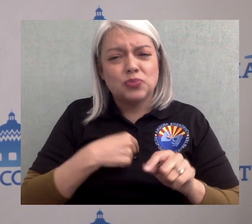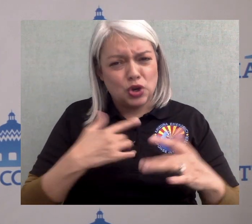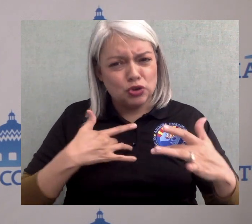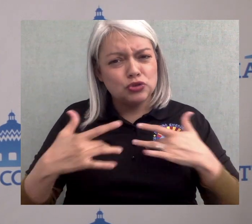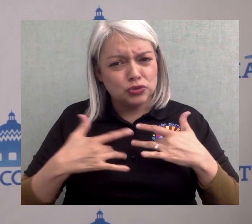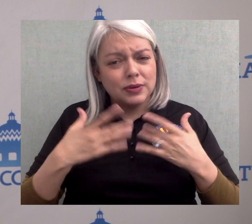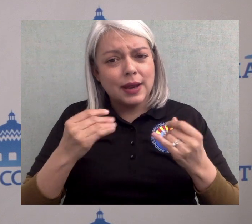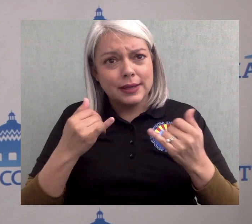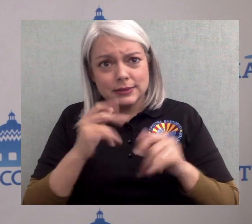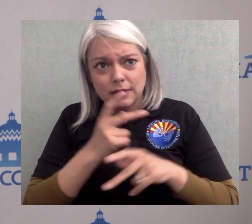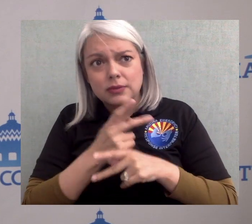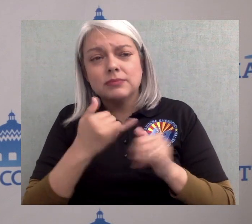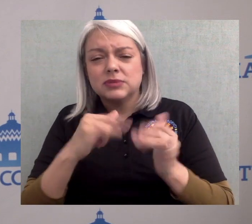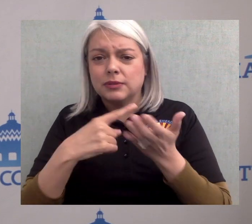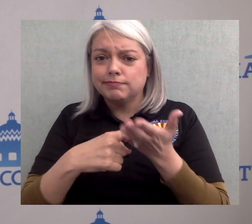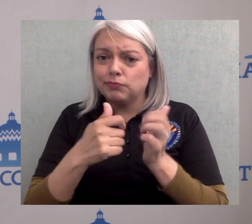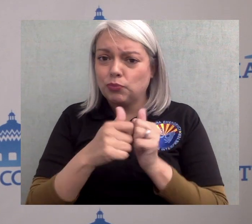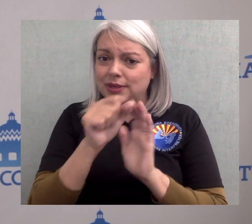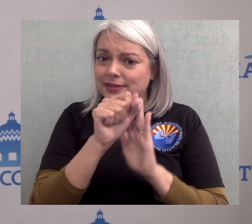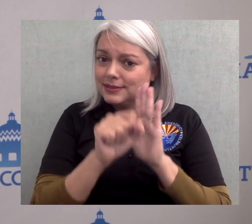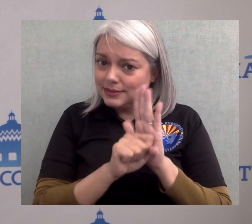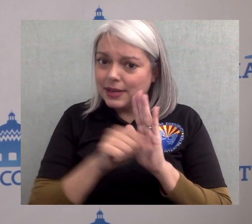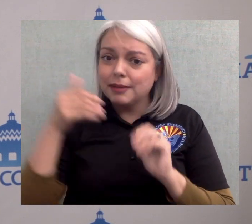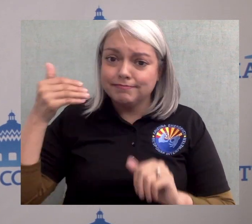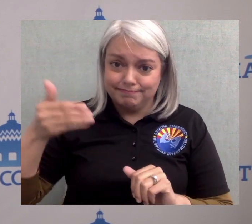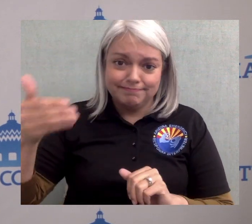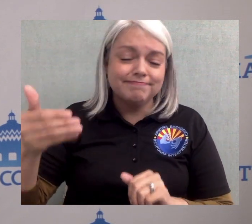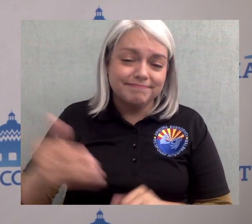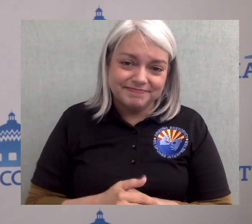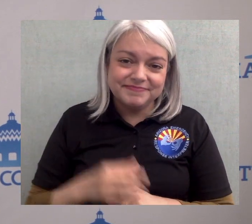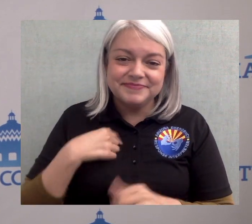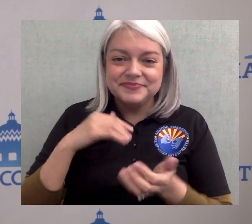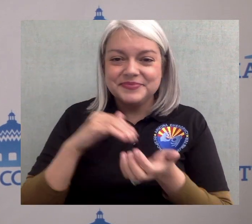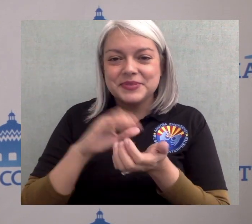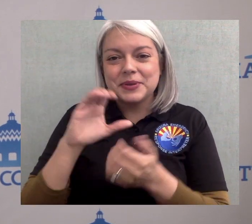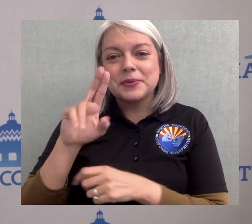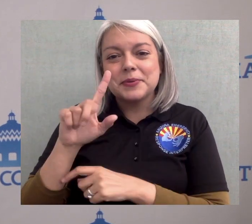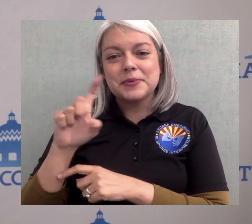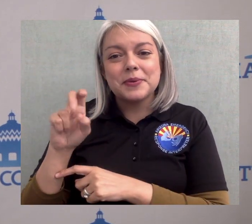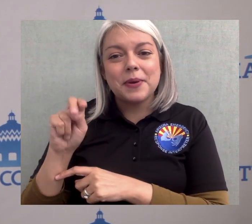to discuss this with the state on a routine basis. This is Dr. Cullen bringing you your